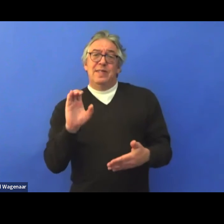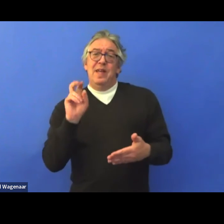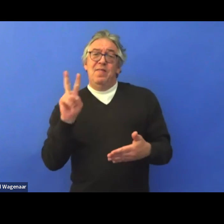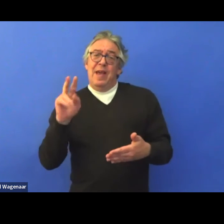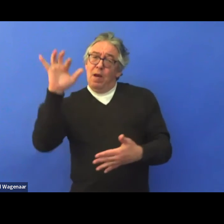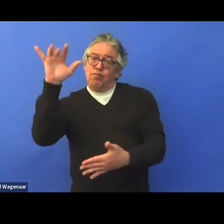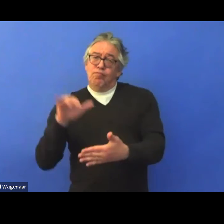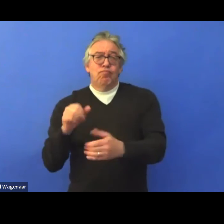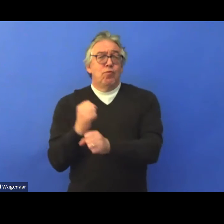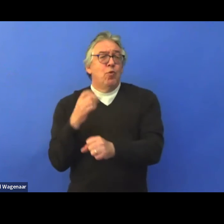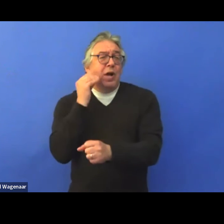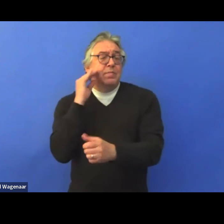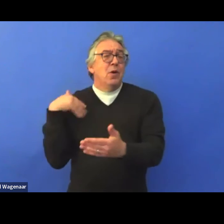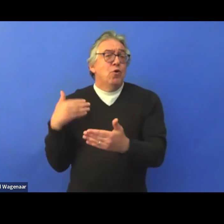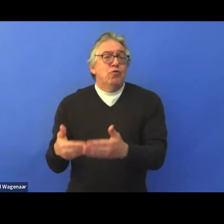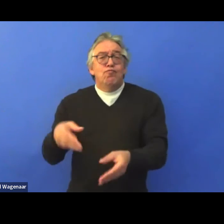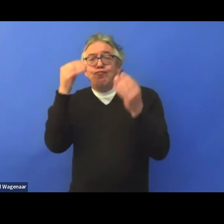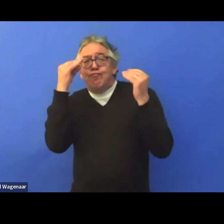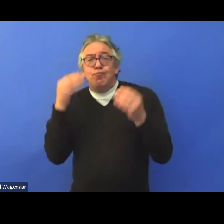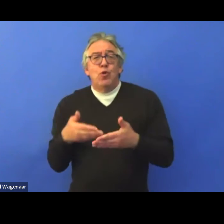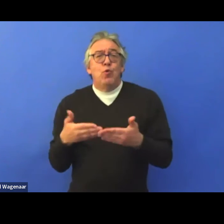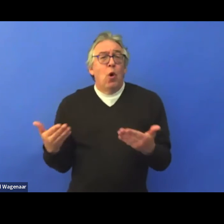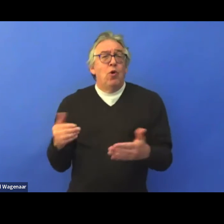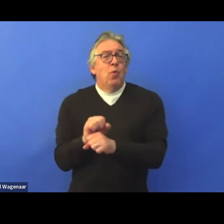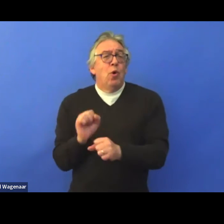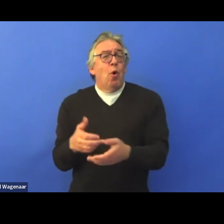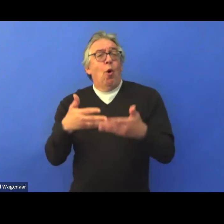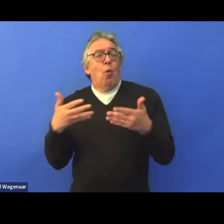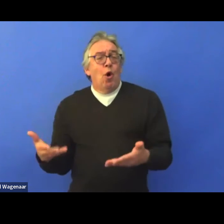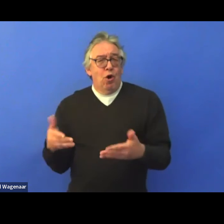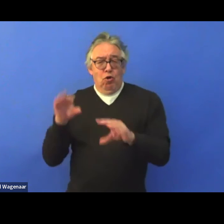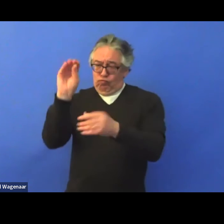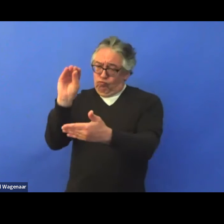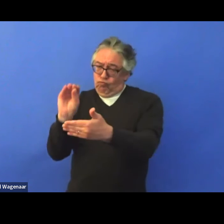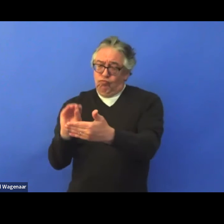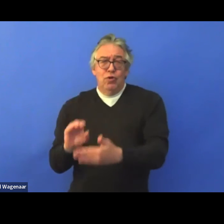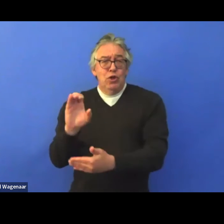At the local level will be made